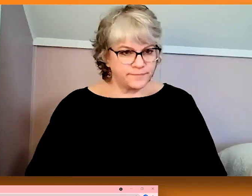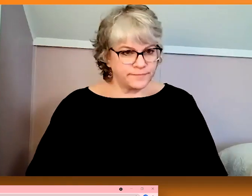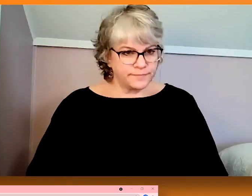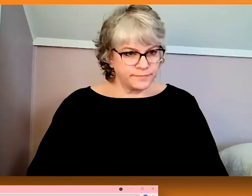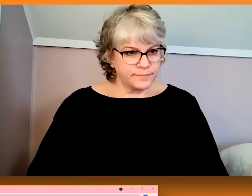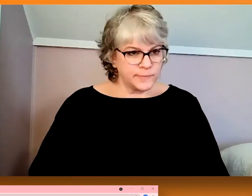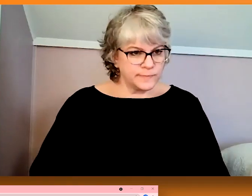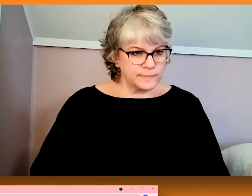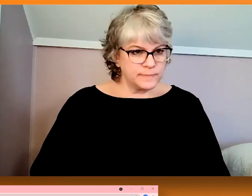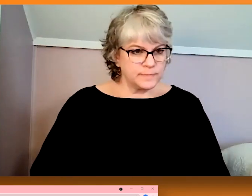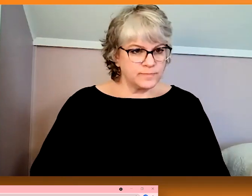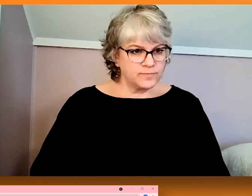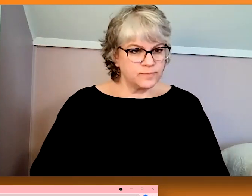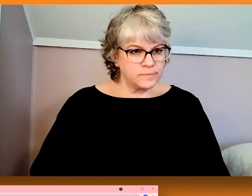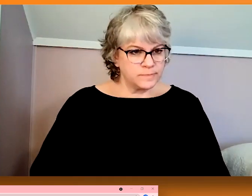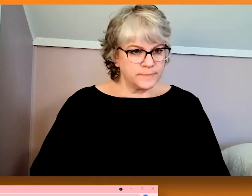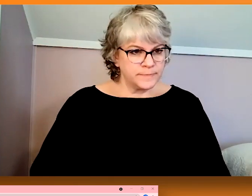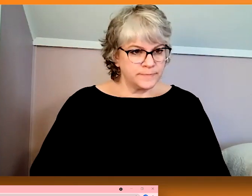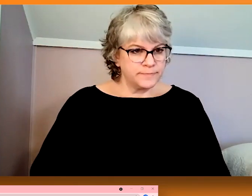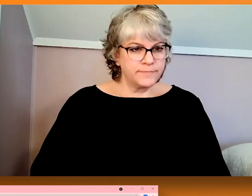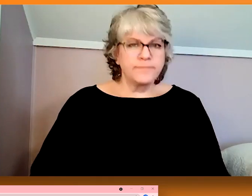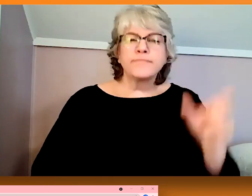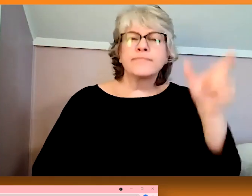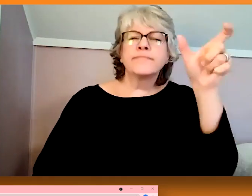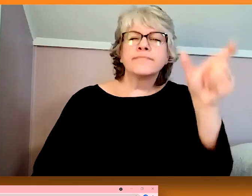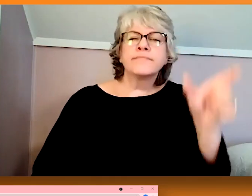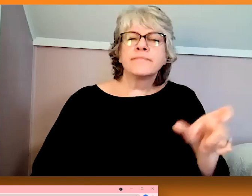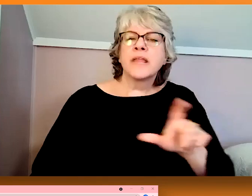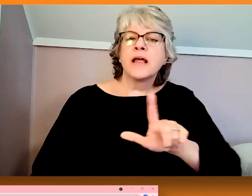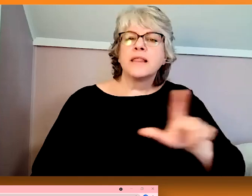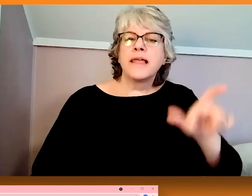And to narrow down your search, you can use all these different filters over here.